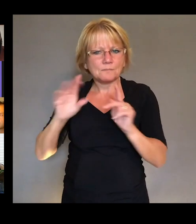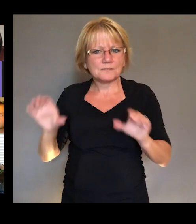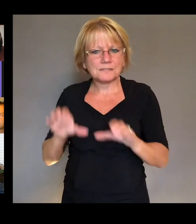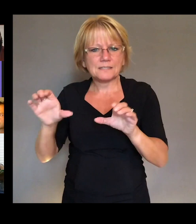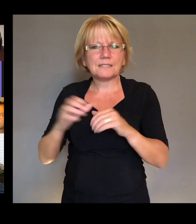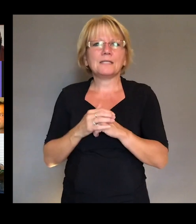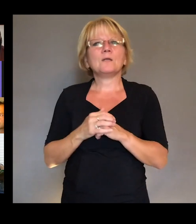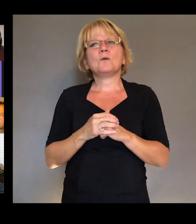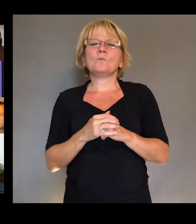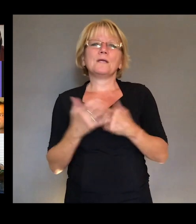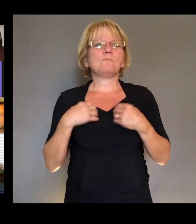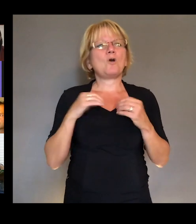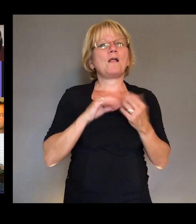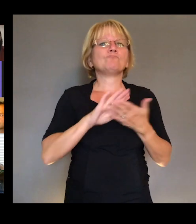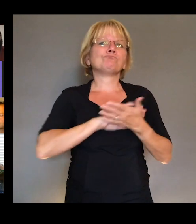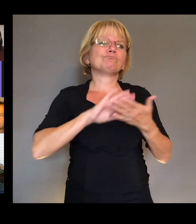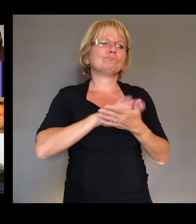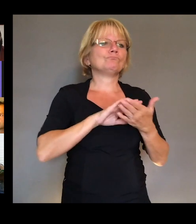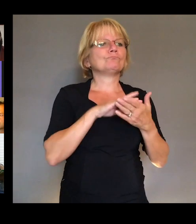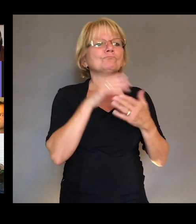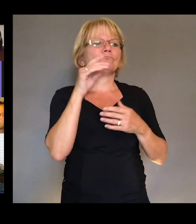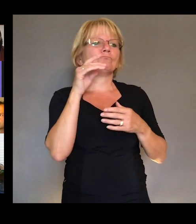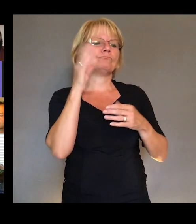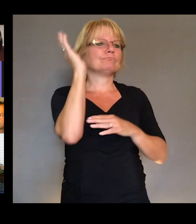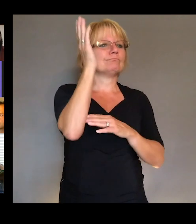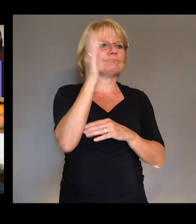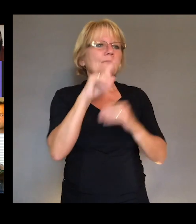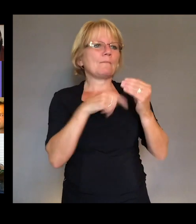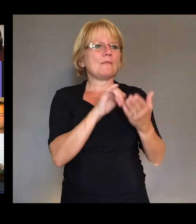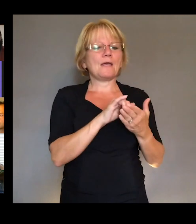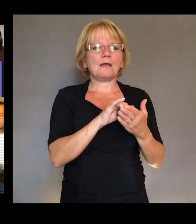We got a very, like sugar-coated one side, version of it.